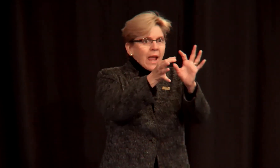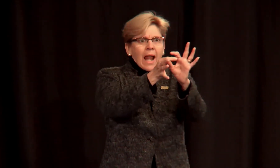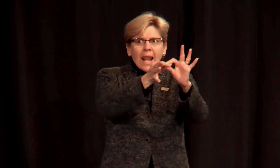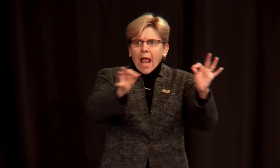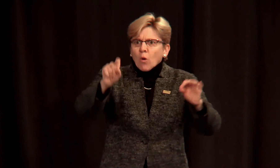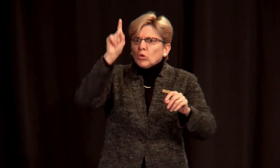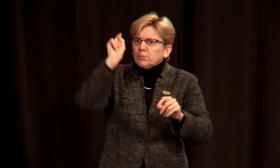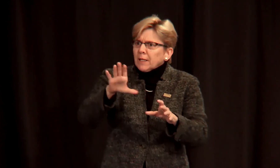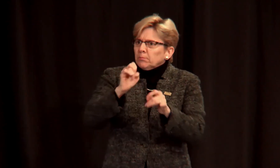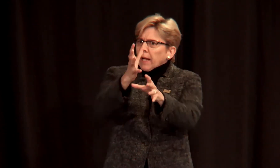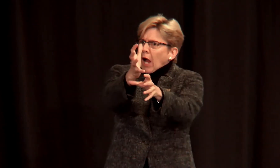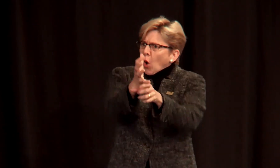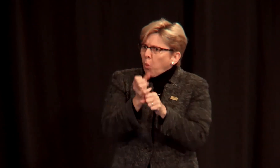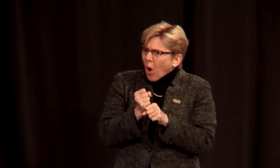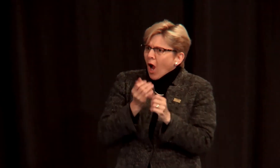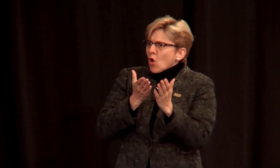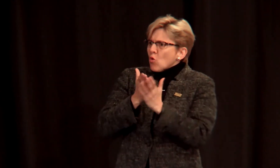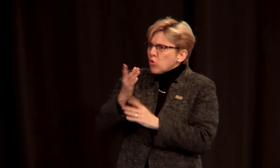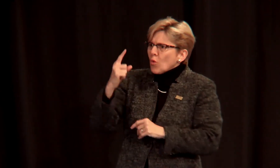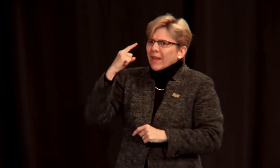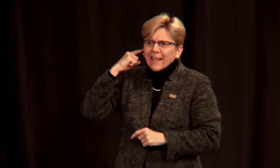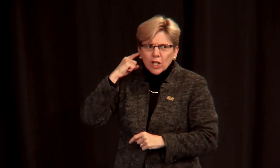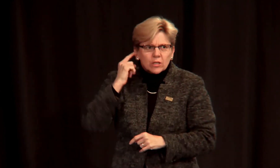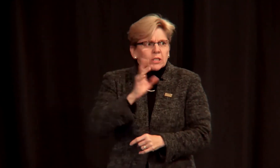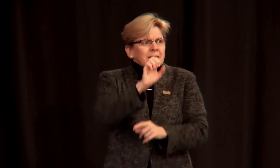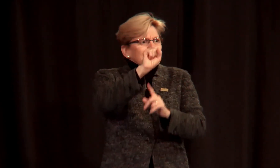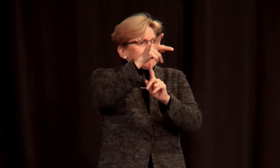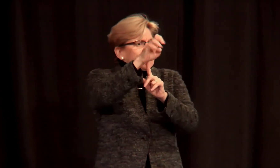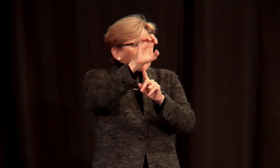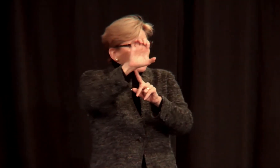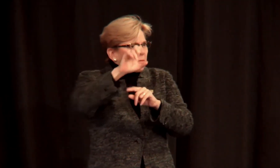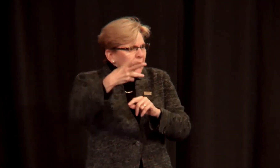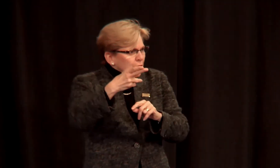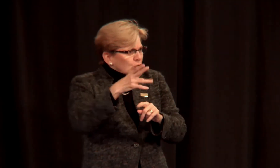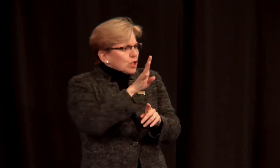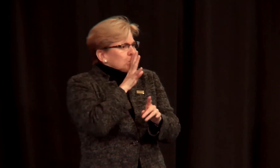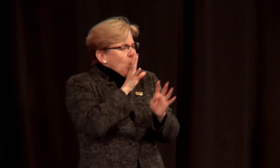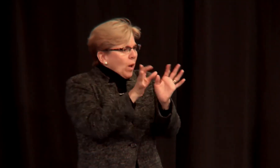that language had to be acquired through sound and speech.